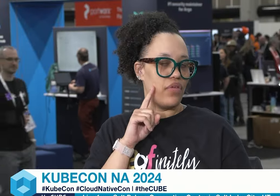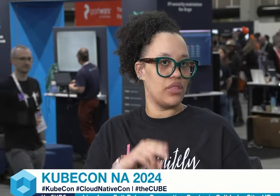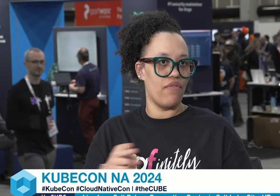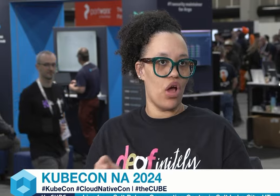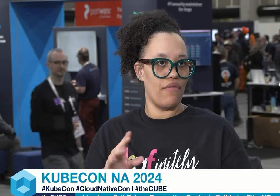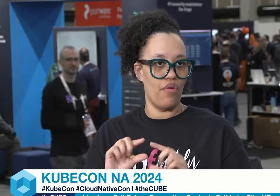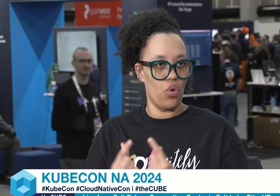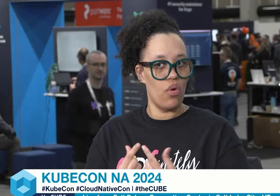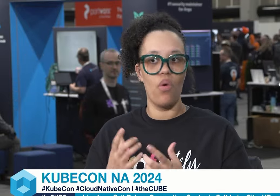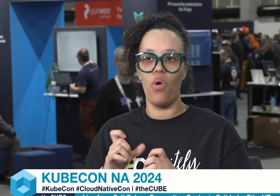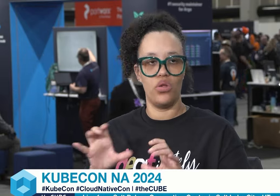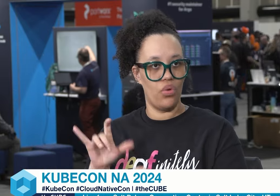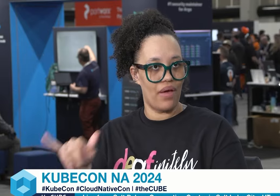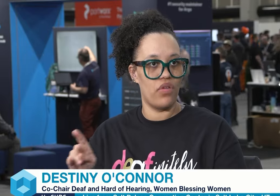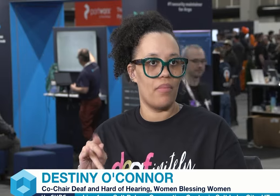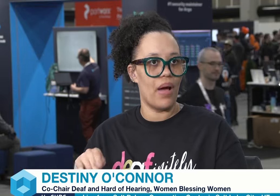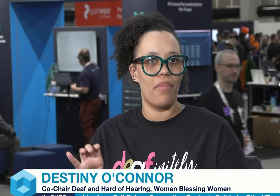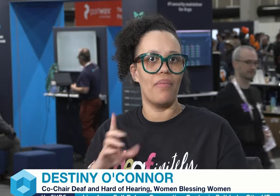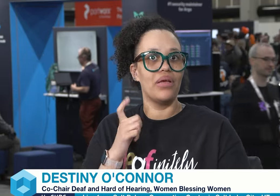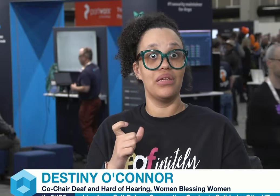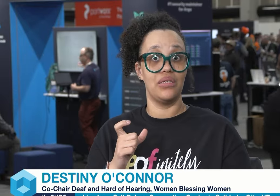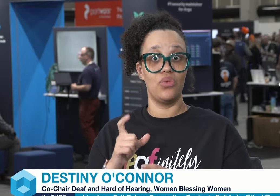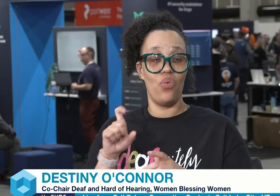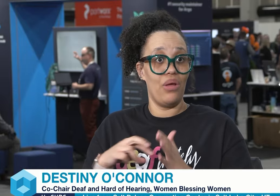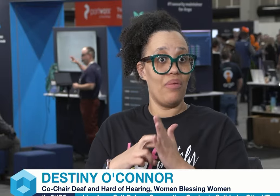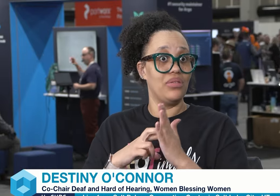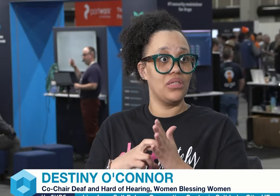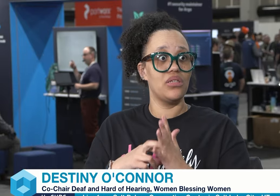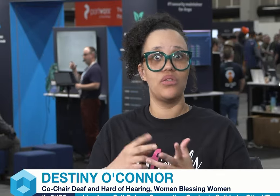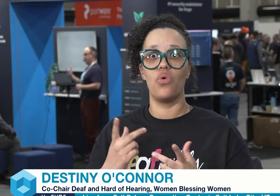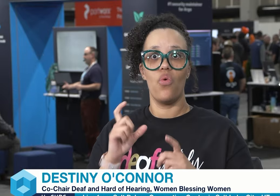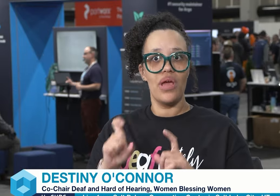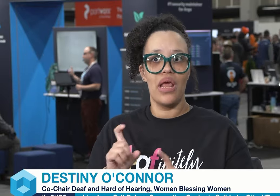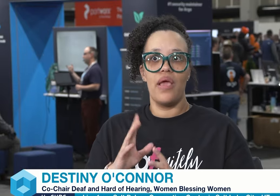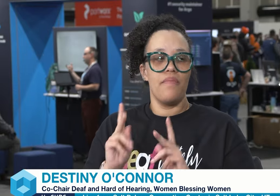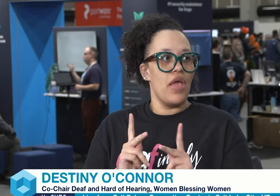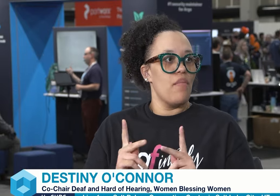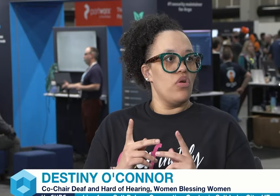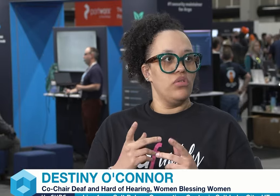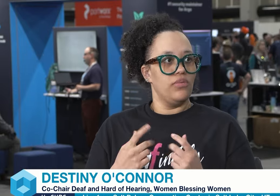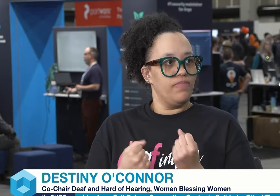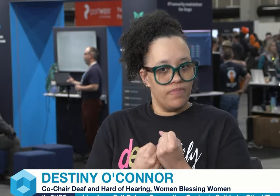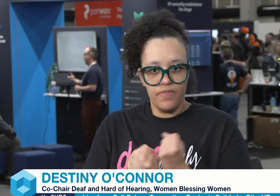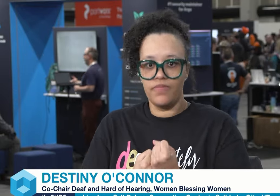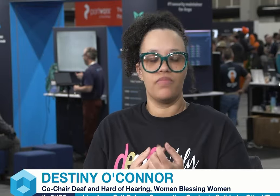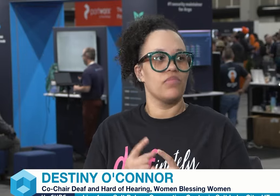to spread the word the same way we're doing with the Deaf and Hard of Hearing Working Group, we're doing that for the BIPOC Group. It's about representation